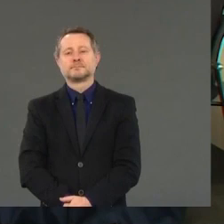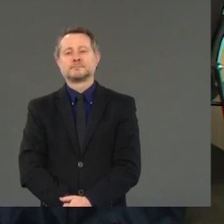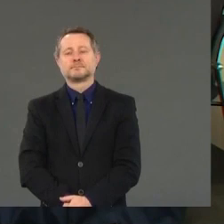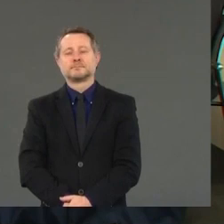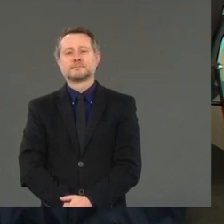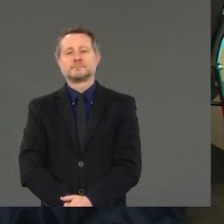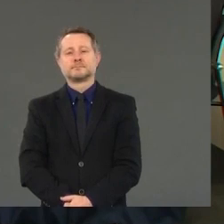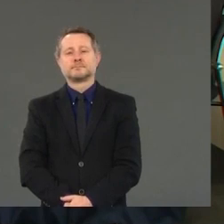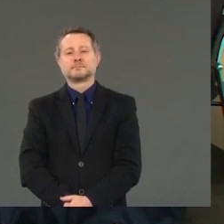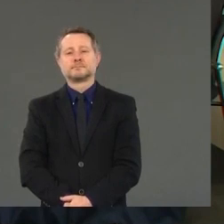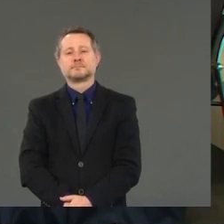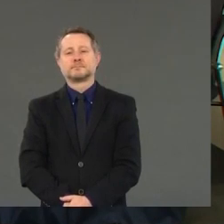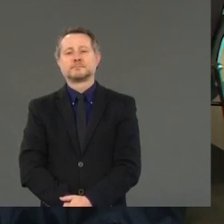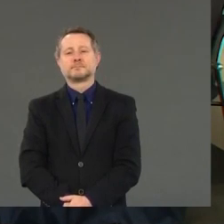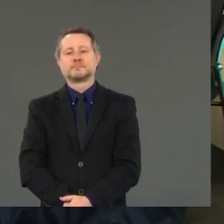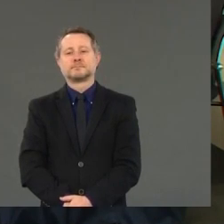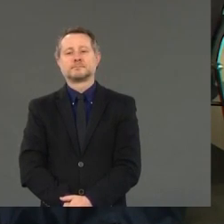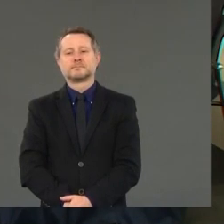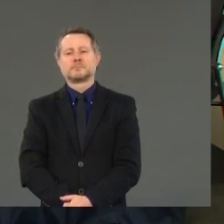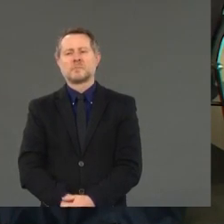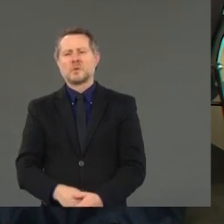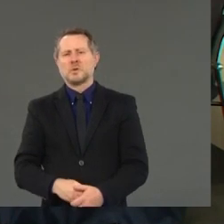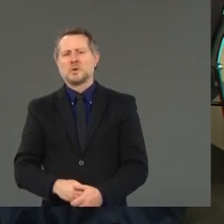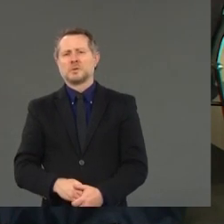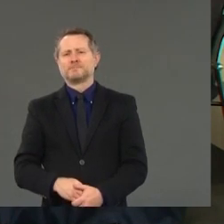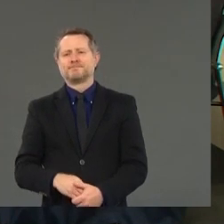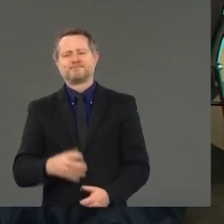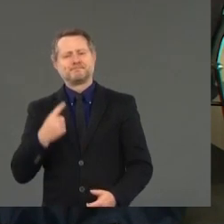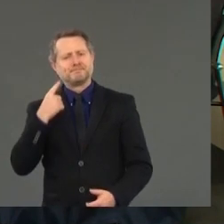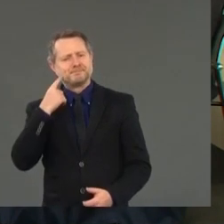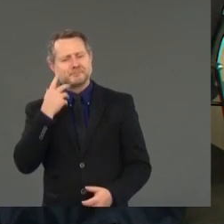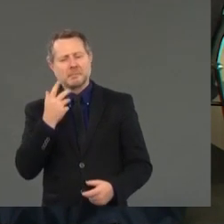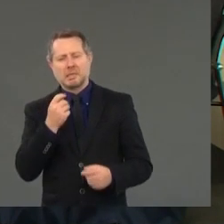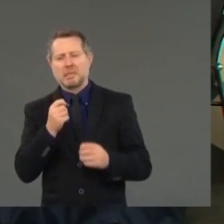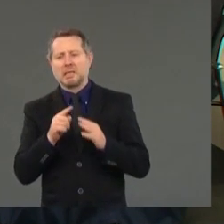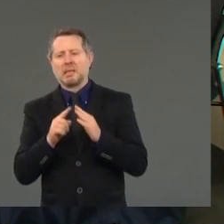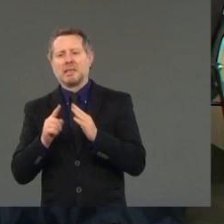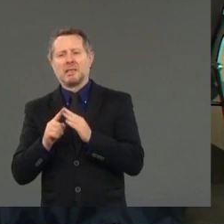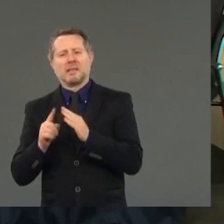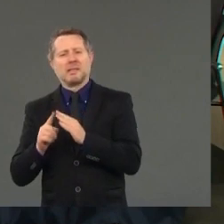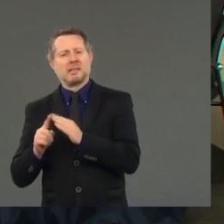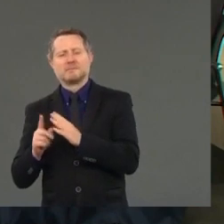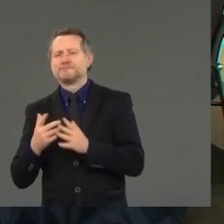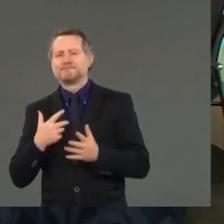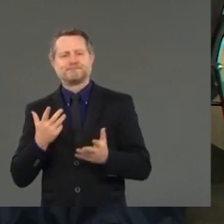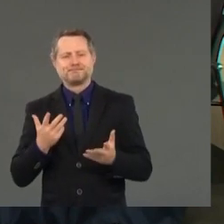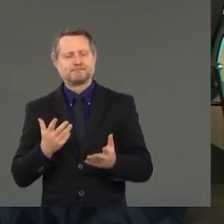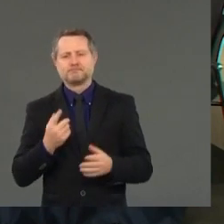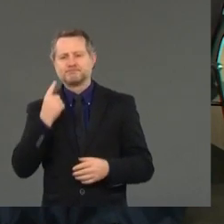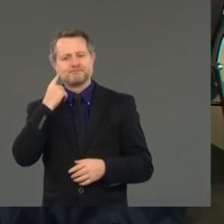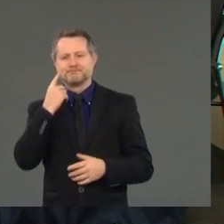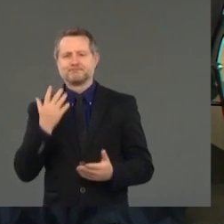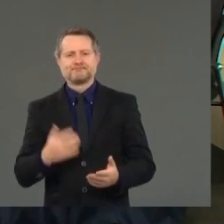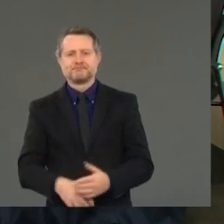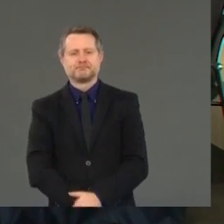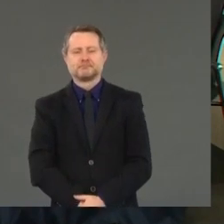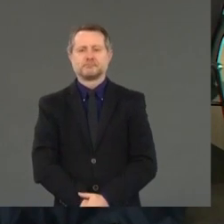AND WHAT CAN YOU TELL US ABOUT THE CURVE OF THESE CASES? DO THEY SEEM TO BE MIRRORING